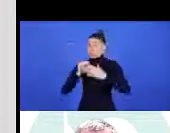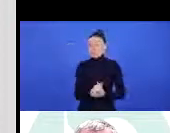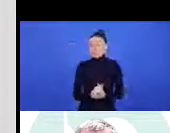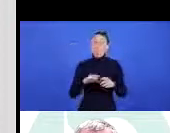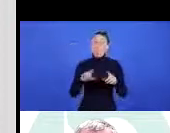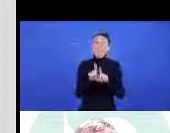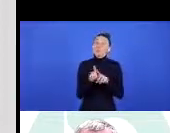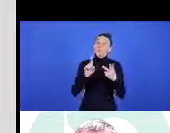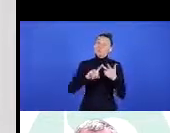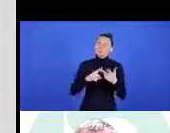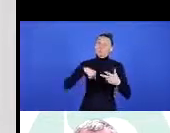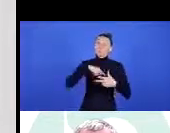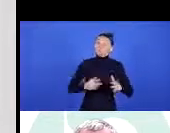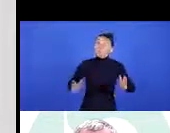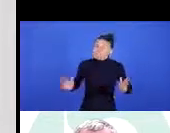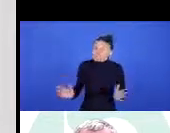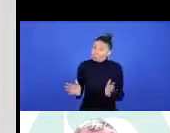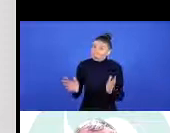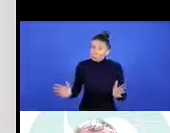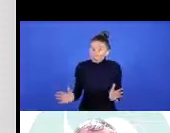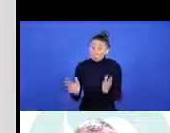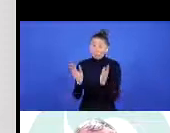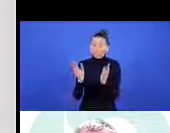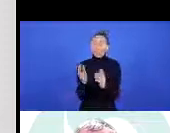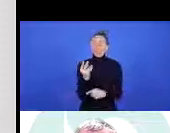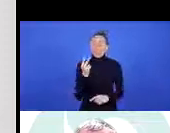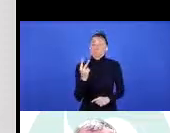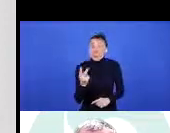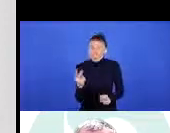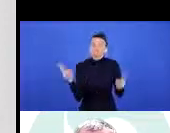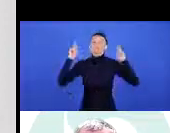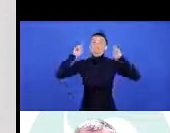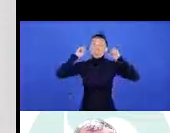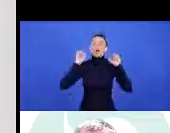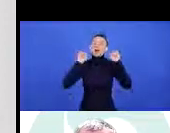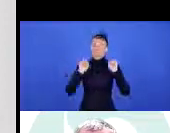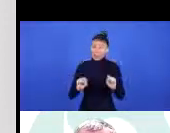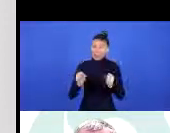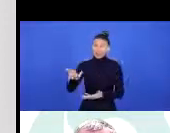children and adults as well, and we are encouraging